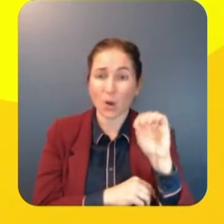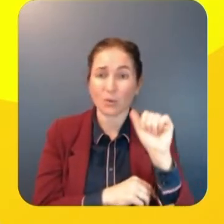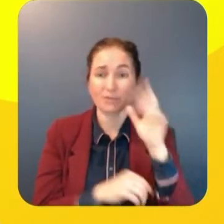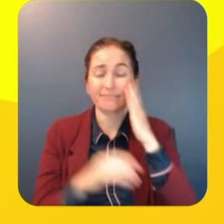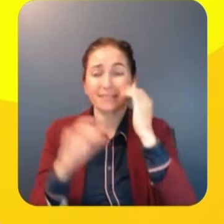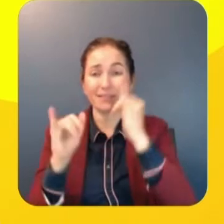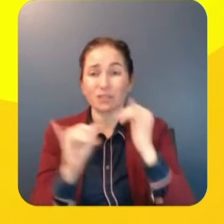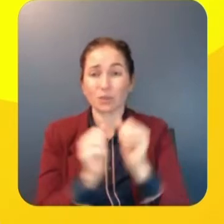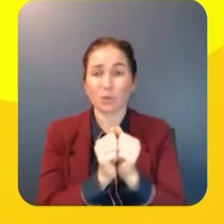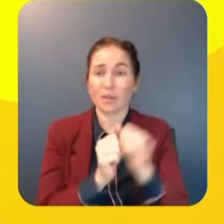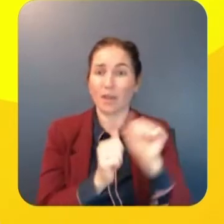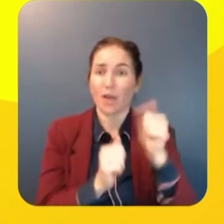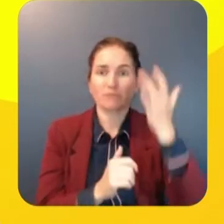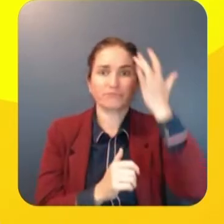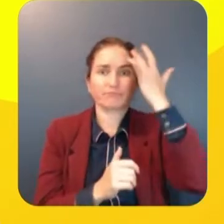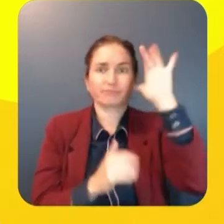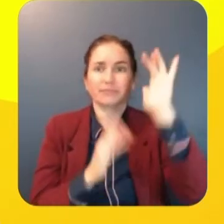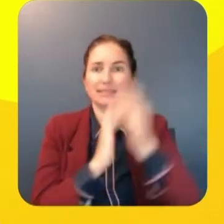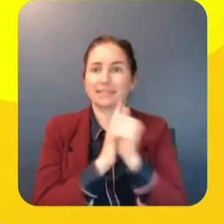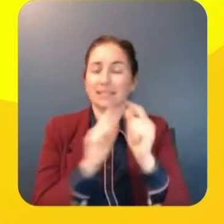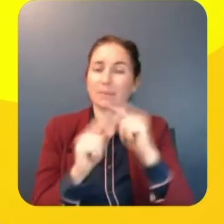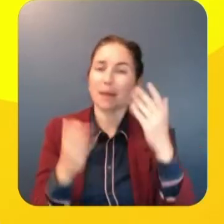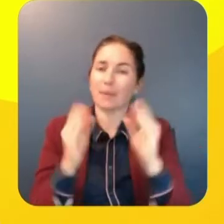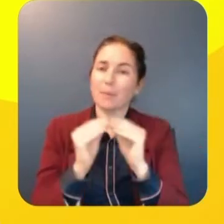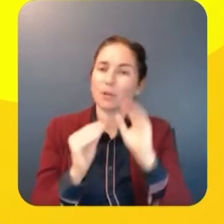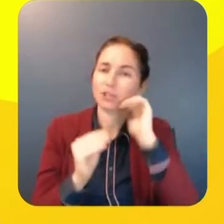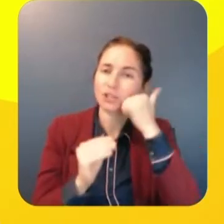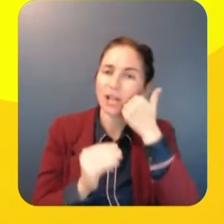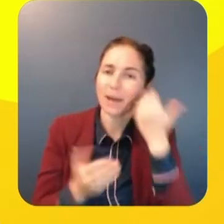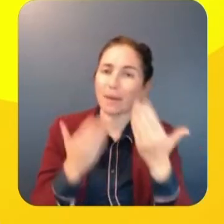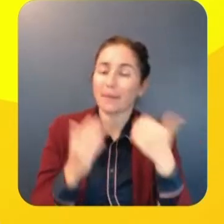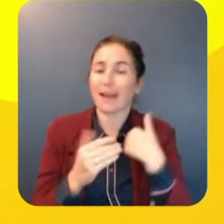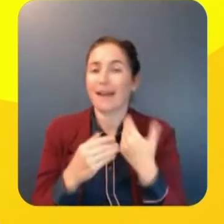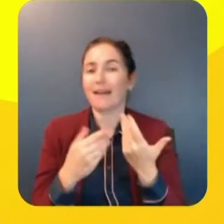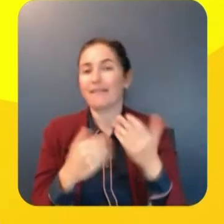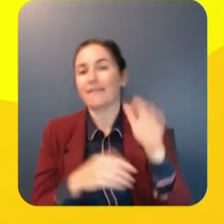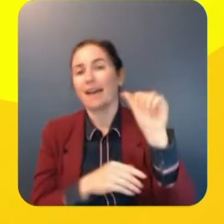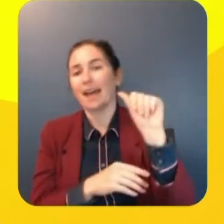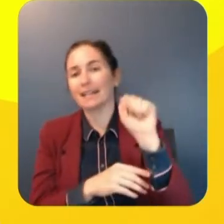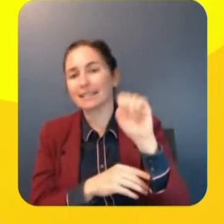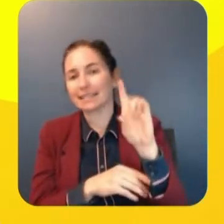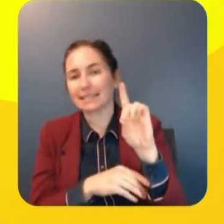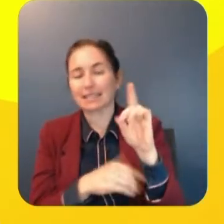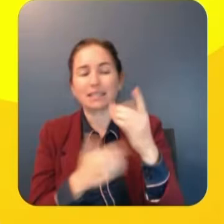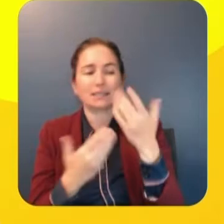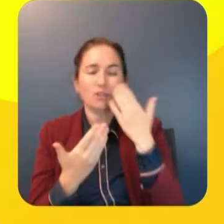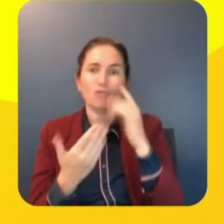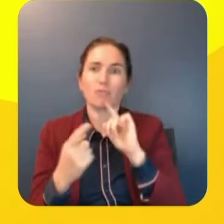skills but maybe are shyer or have autism spectrum disorder really thriving in public forums.